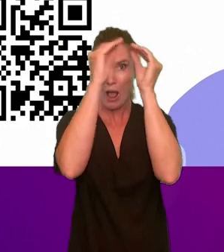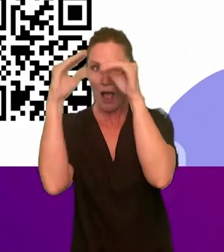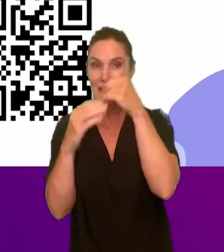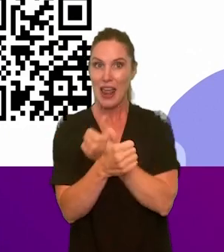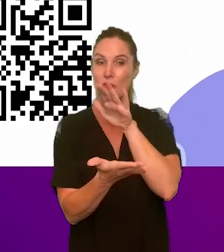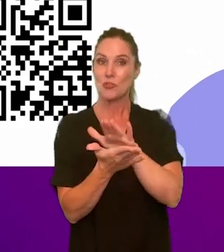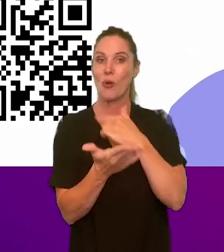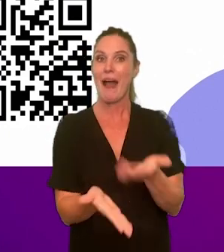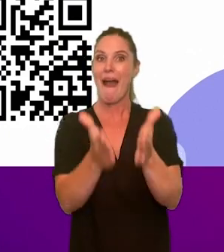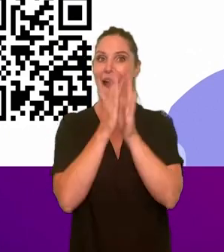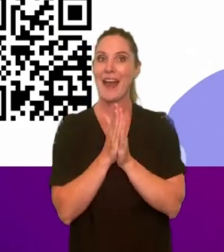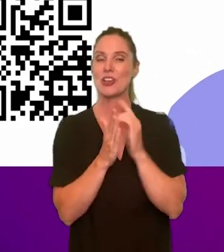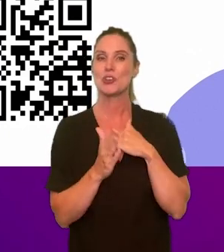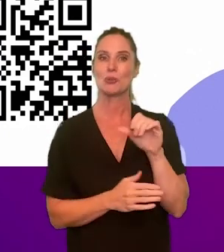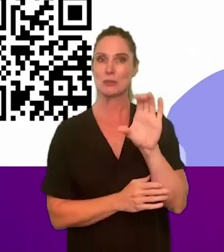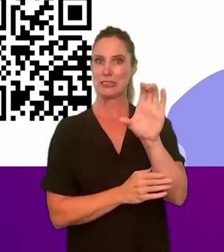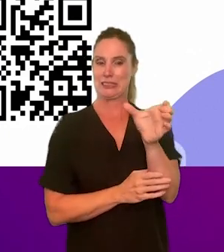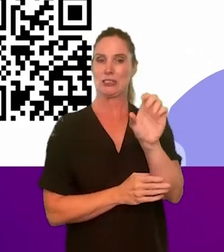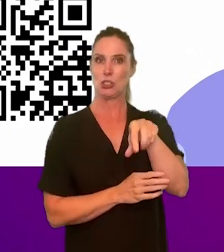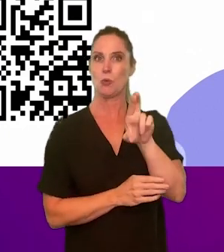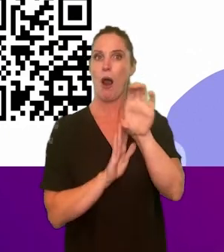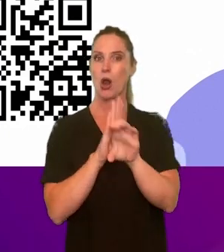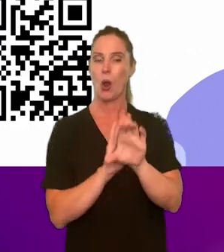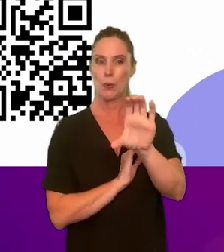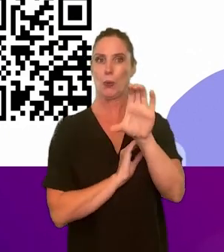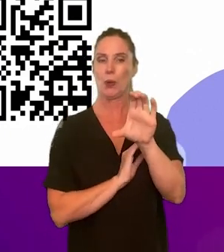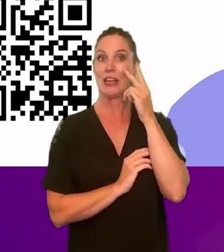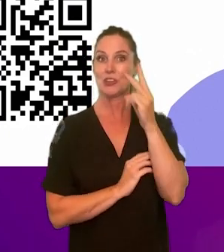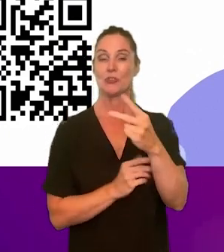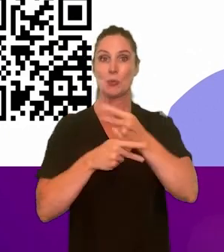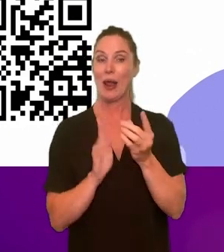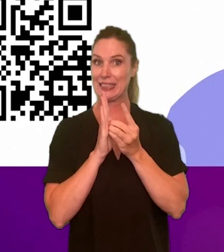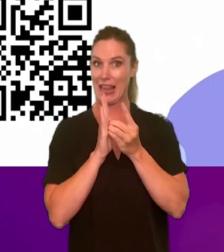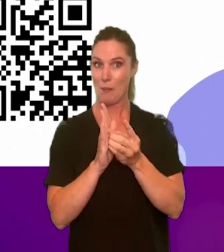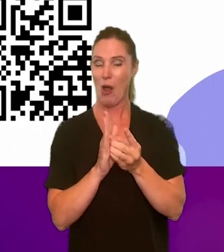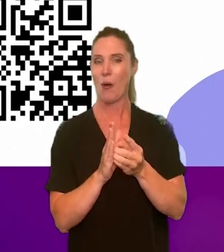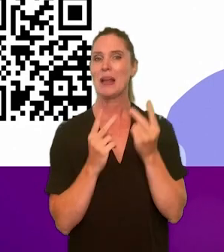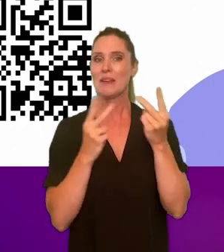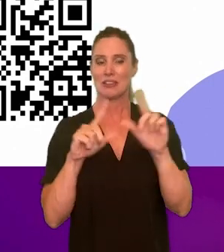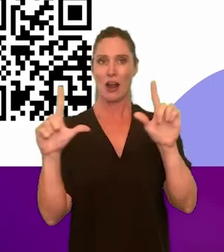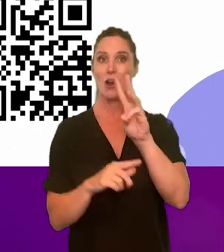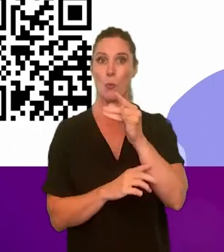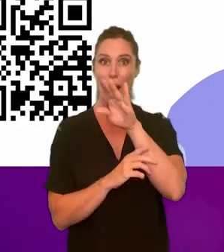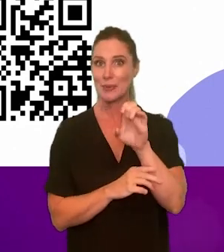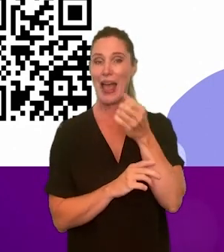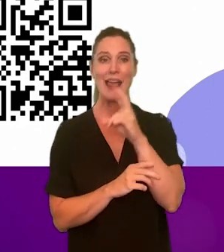I ask that you scan this QR code to view a product demo, visit our website, or join our product updates and investment opportunity newsletters.